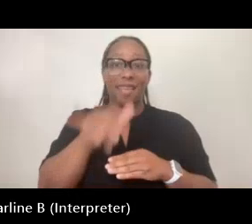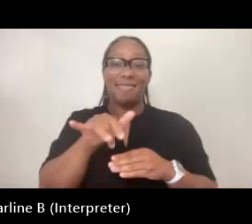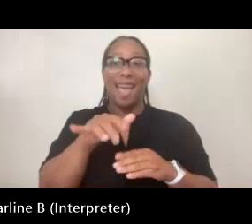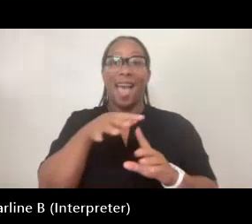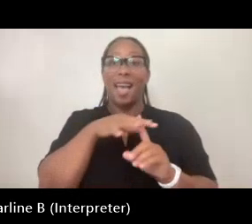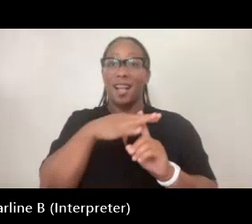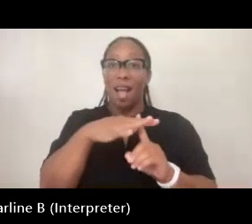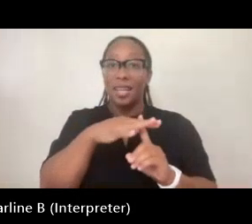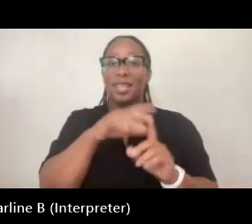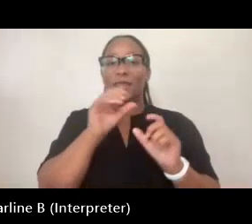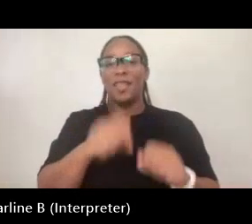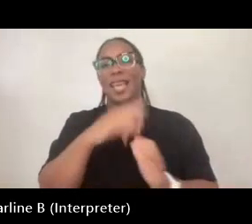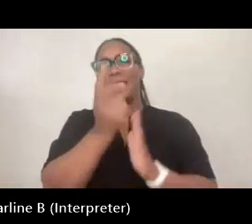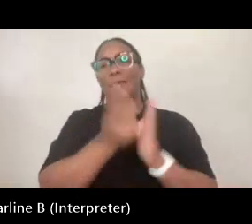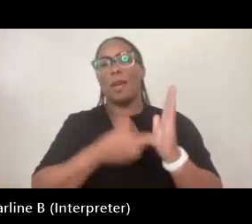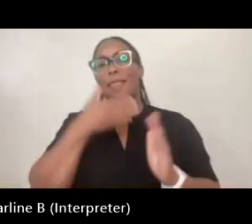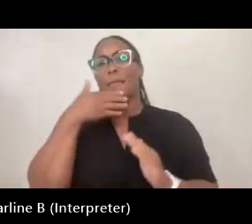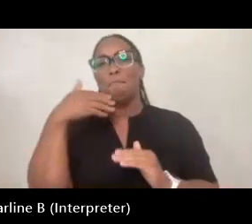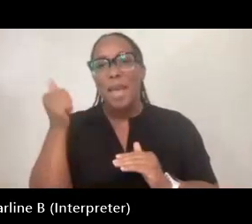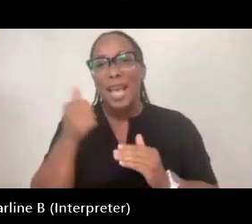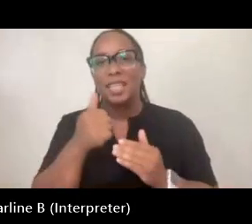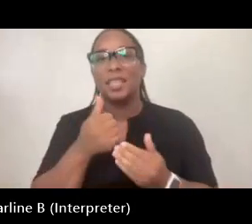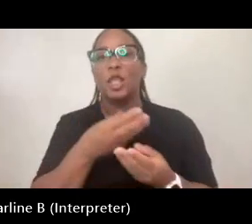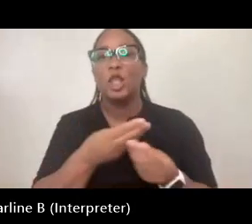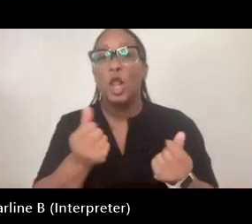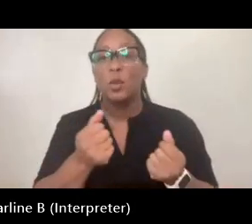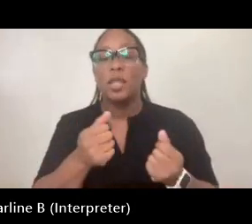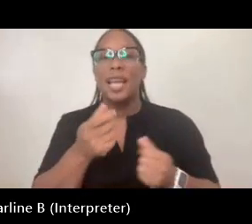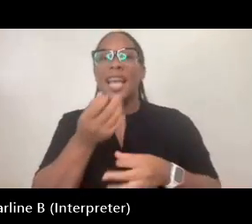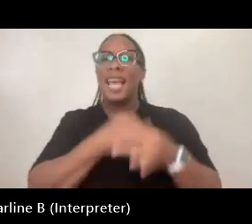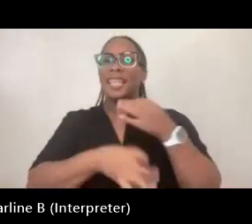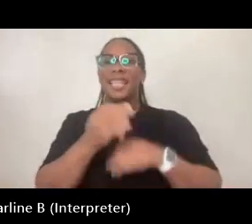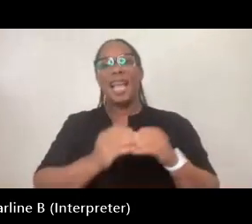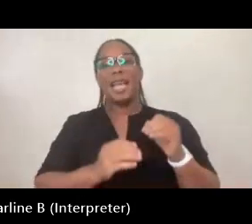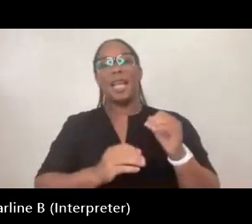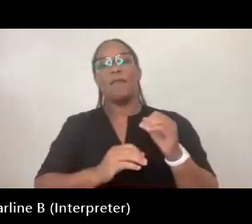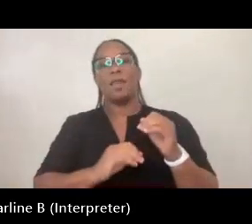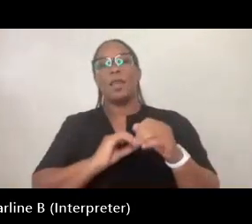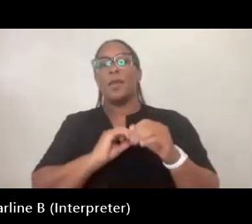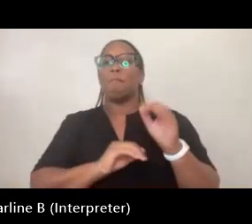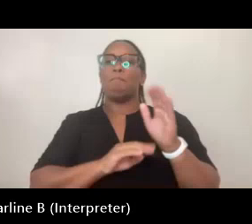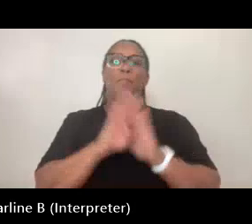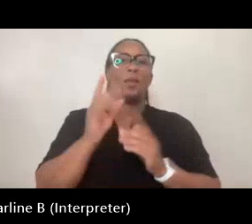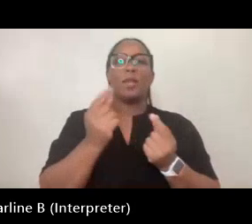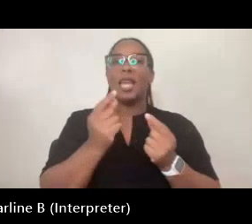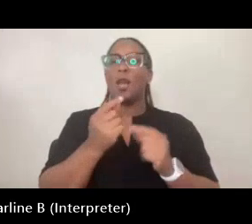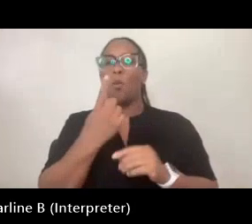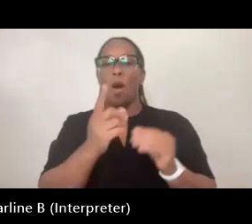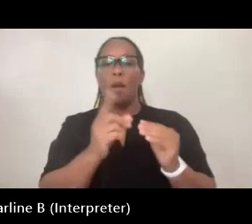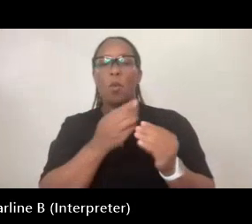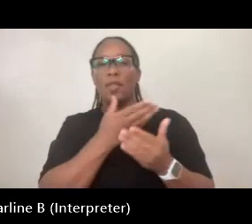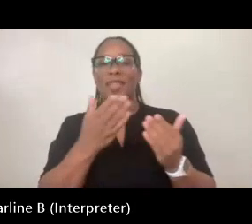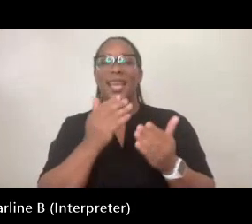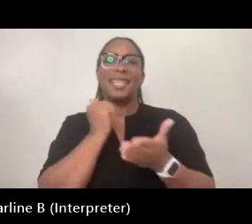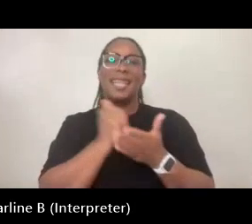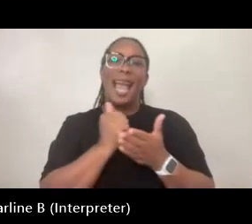So that they can design the best solution for it rather than just building one more solution to cure social isolation.